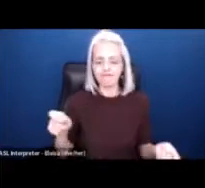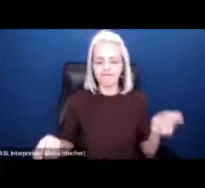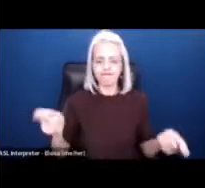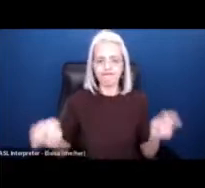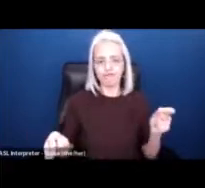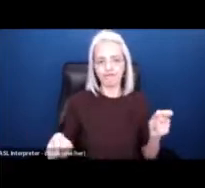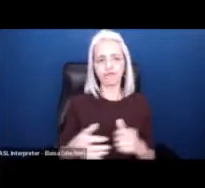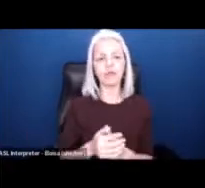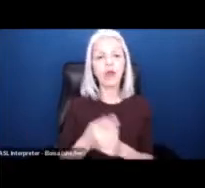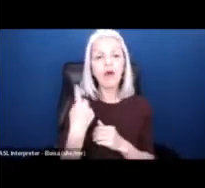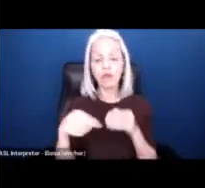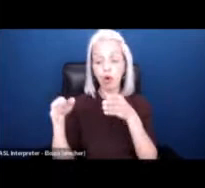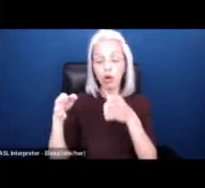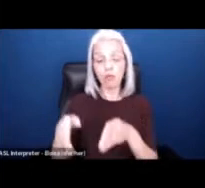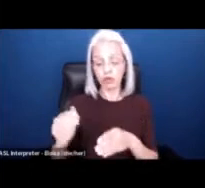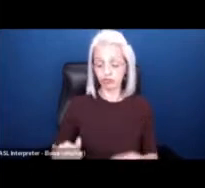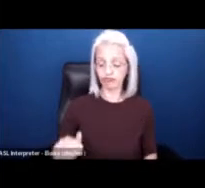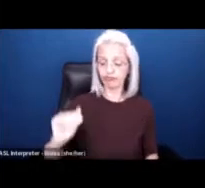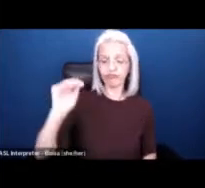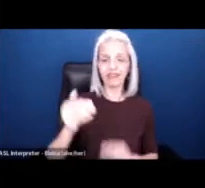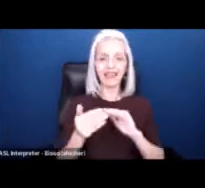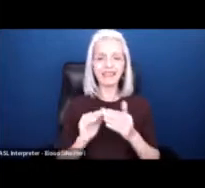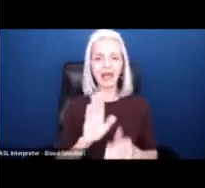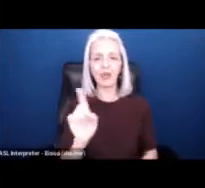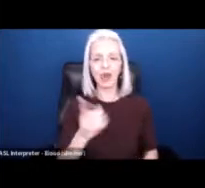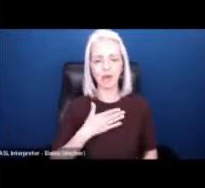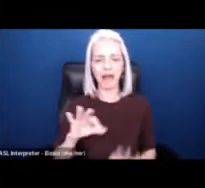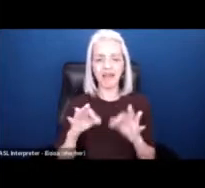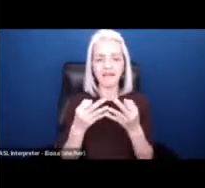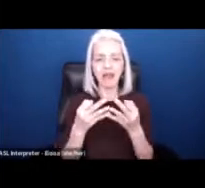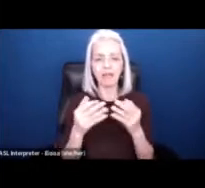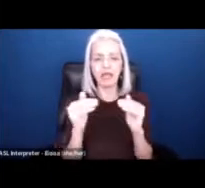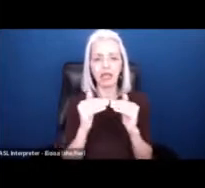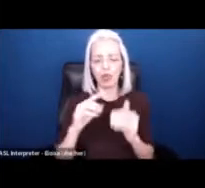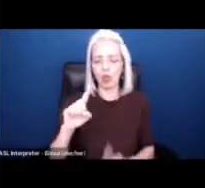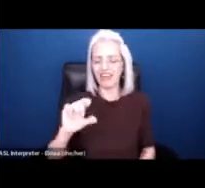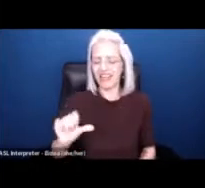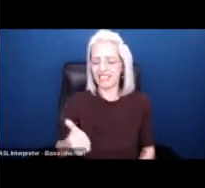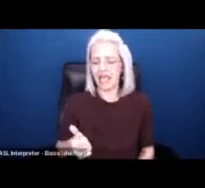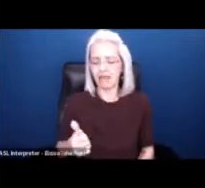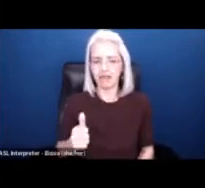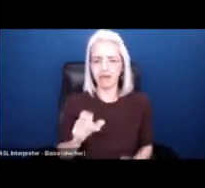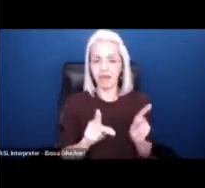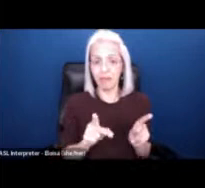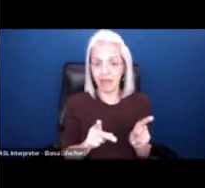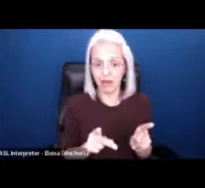someone who grew up in a town where my family was a 10th of population, sometimes that's access to care in rural